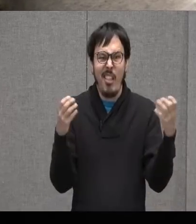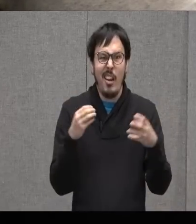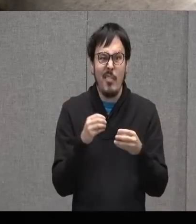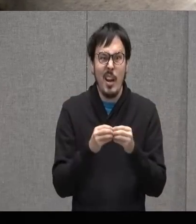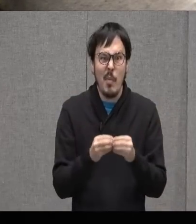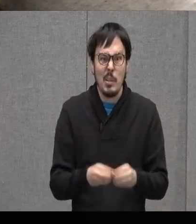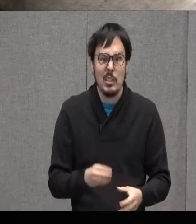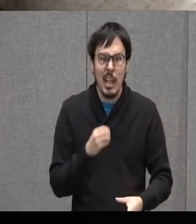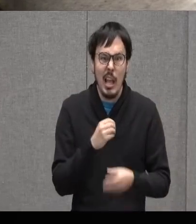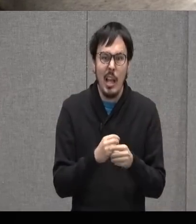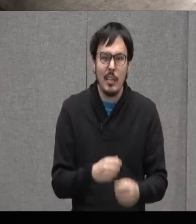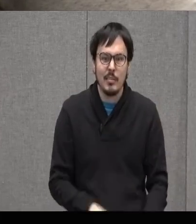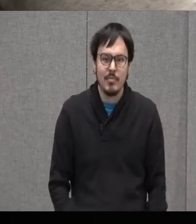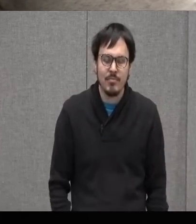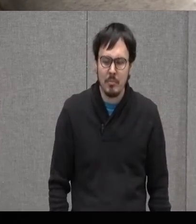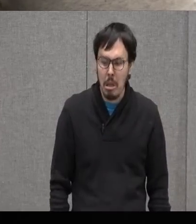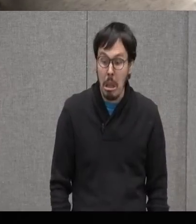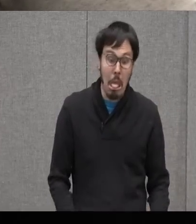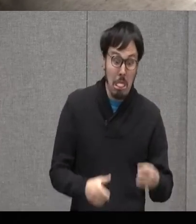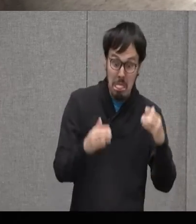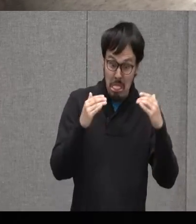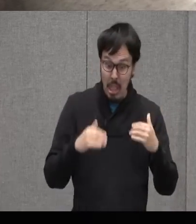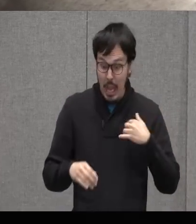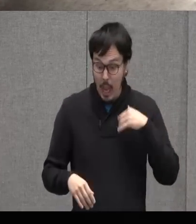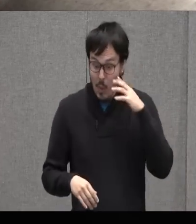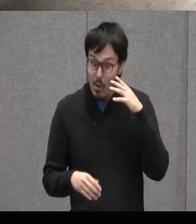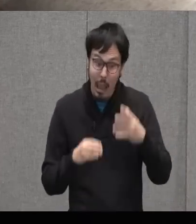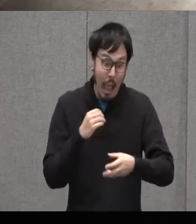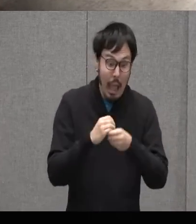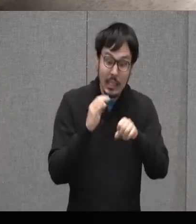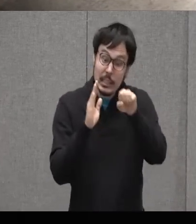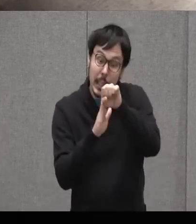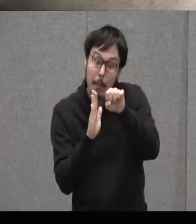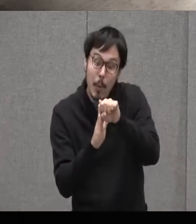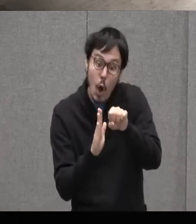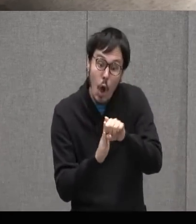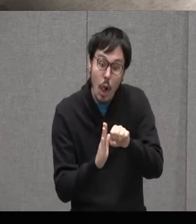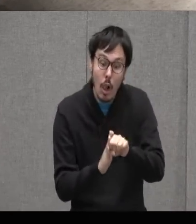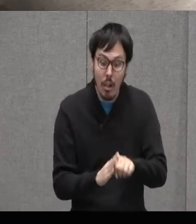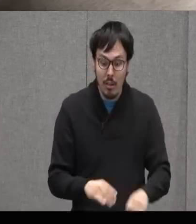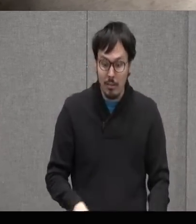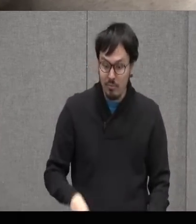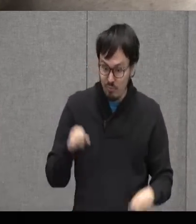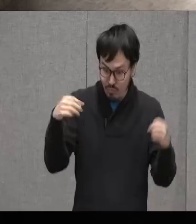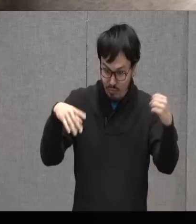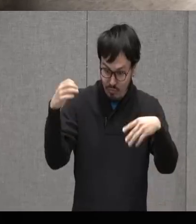and add some of these symbols. Did you know math has a bunch of different symbols?